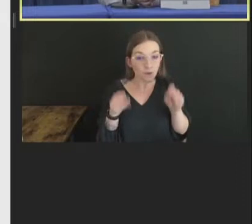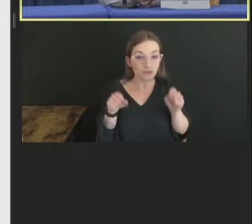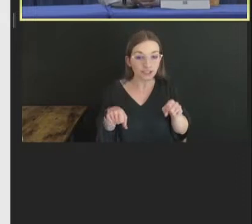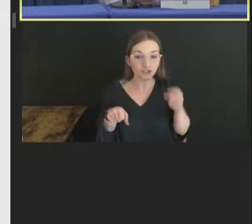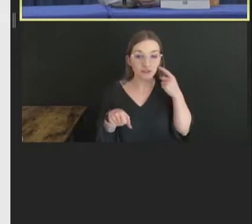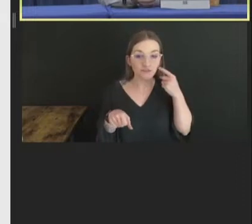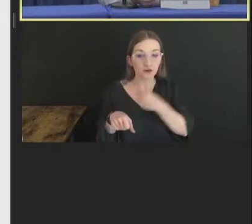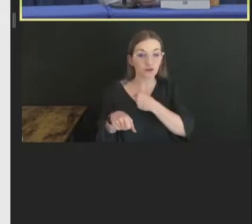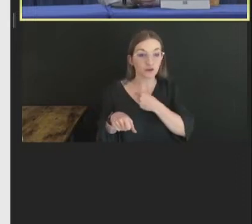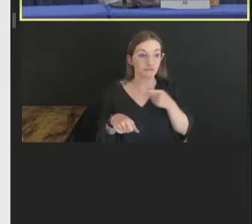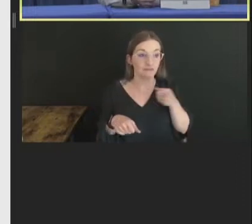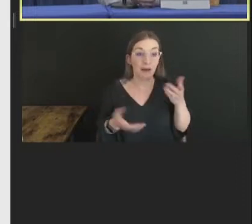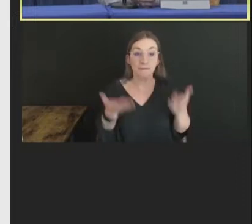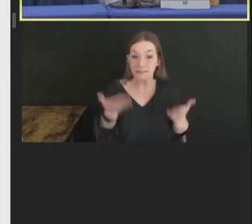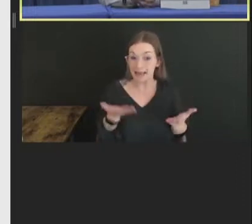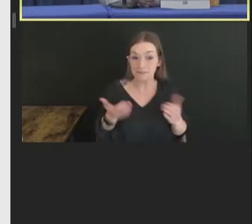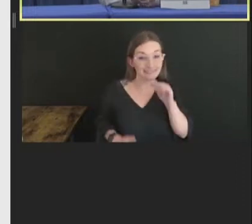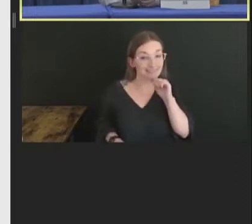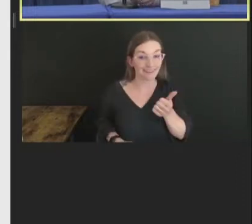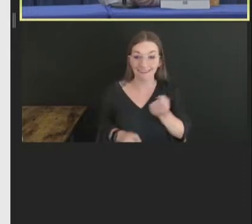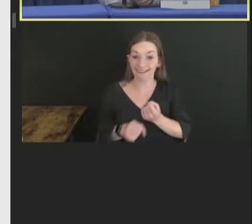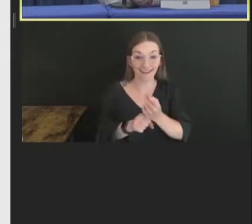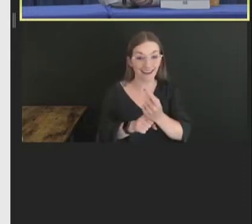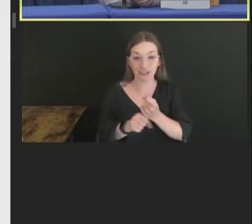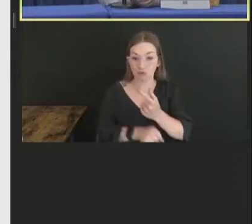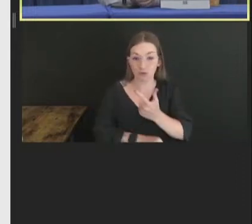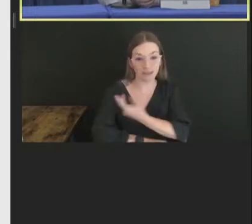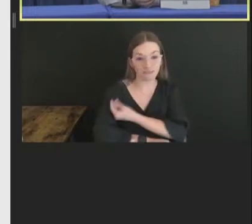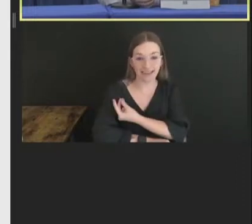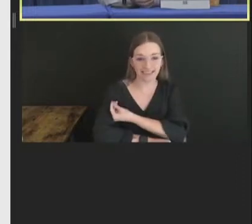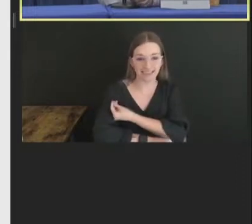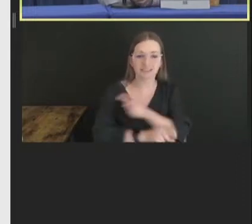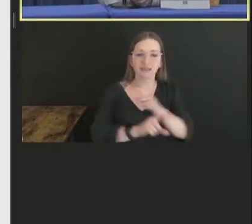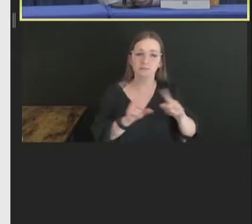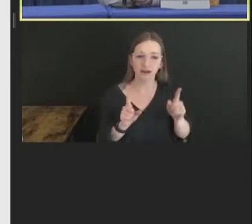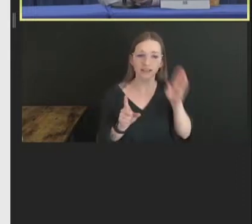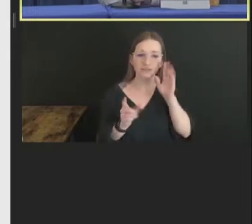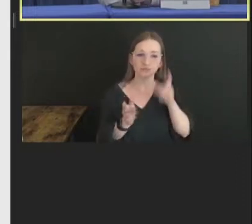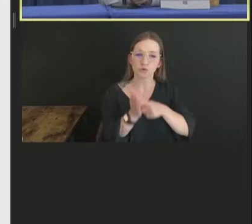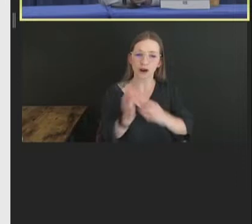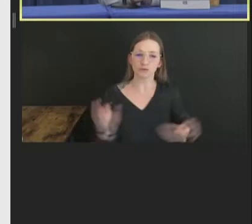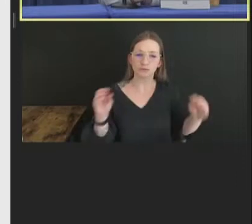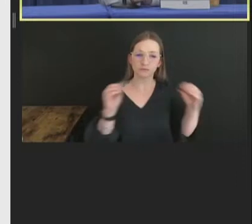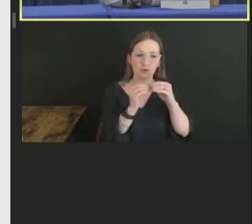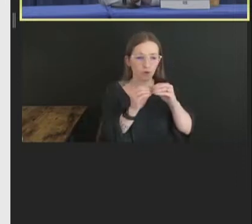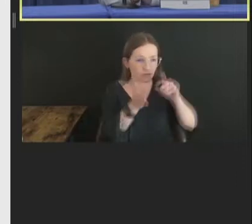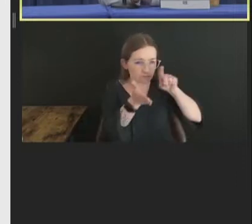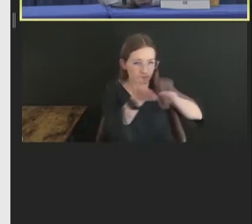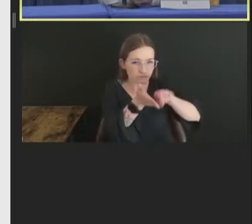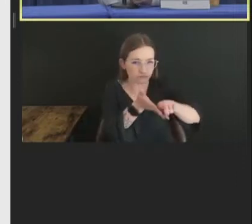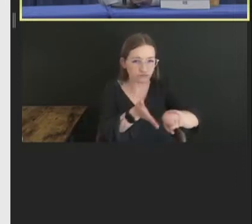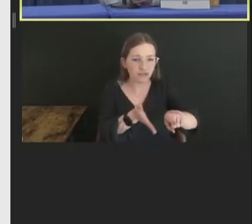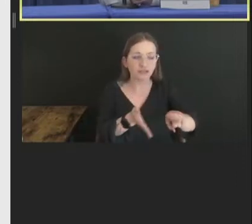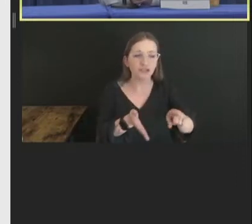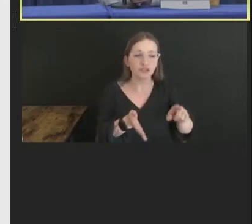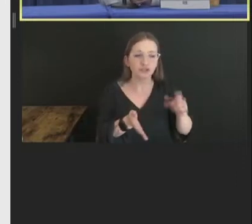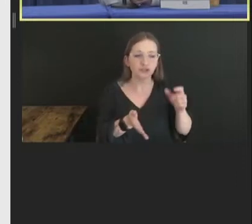be an annual vaccination, but it's really going to take a little bit more research, I think, to really understand how to optimally induce these vaccinations.